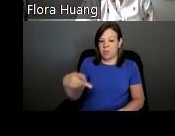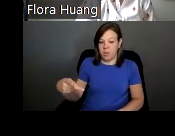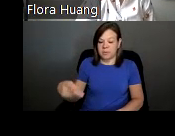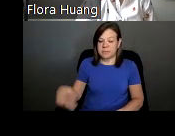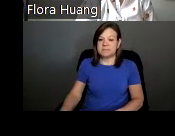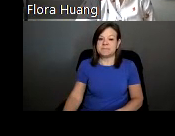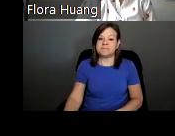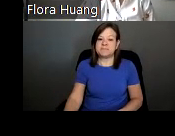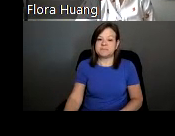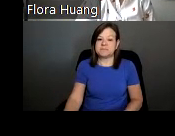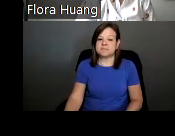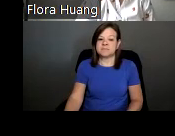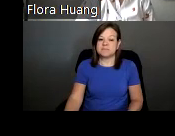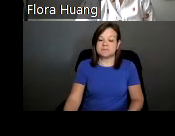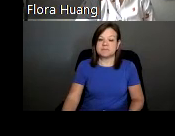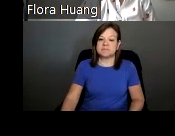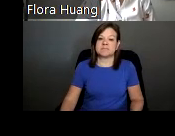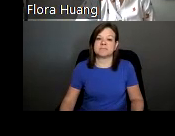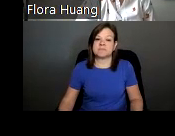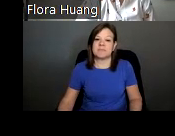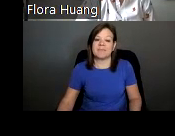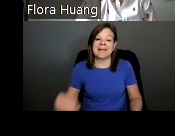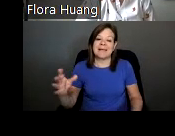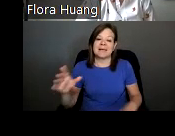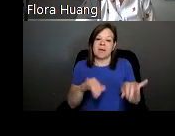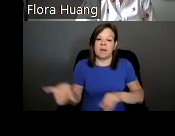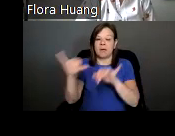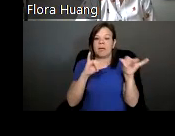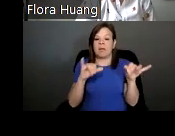a uniform readability by screen readers.